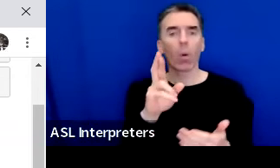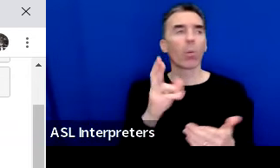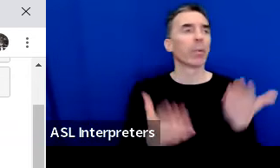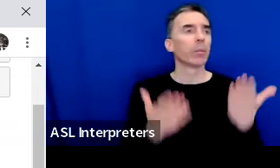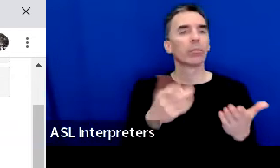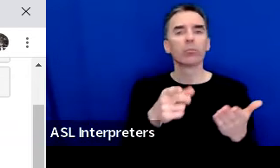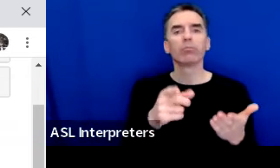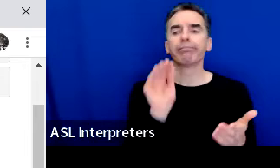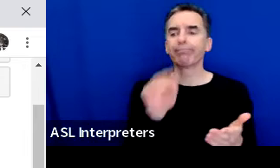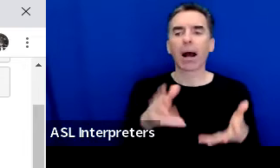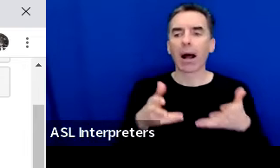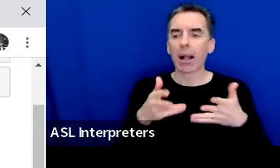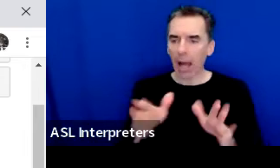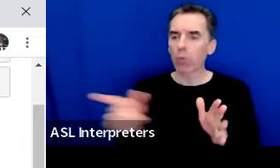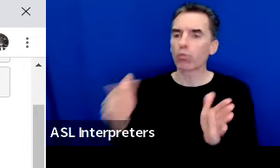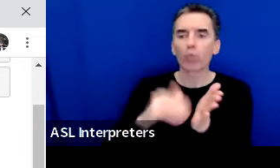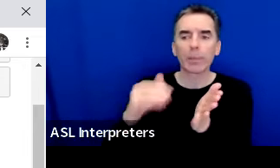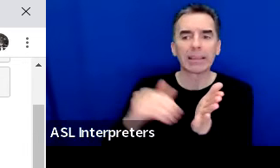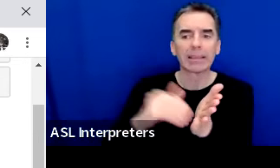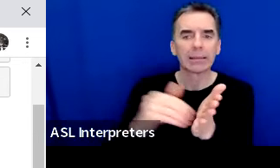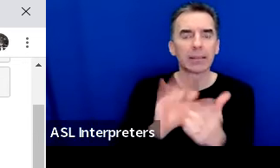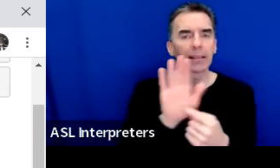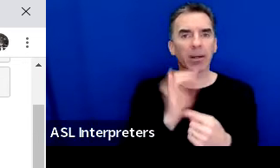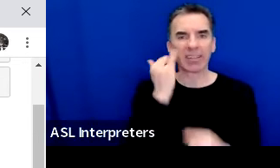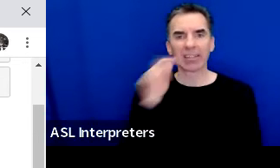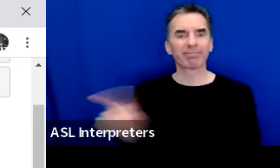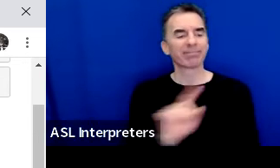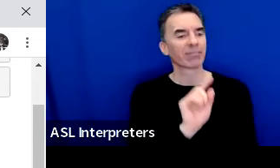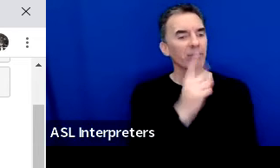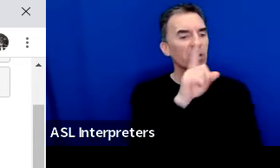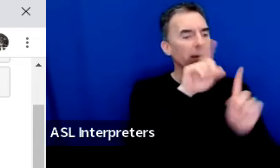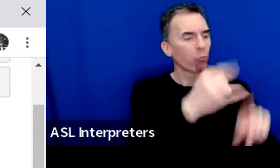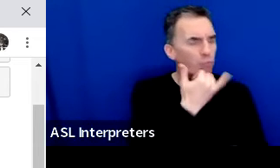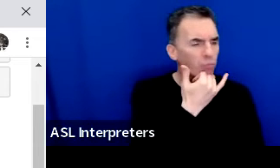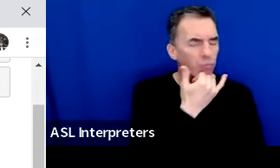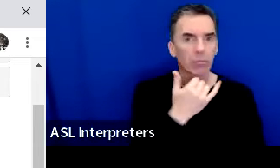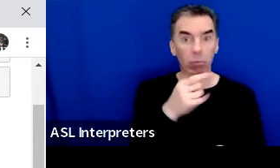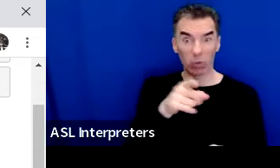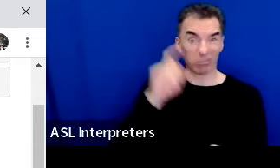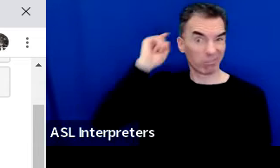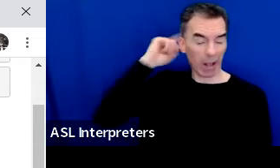And you could choose how many times they can repeat. OK, I tend to do unlimited make areas